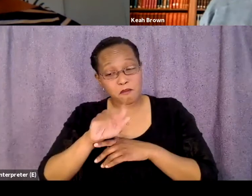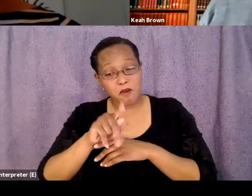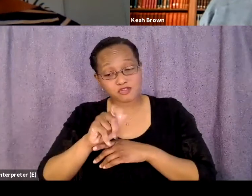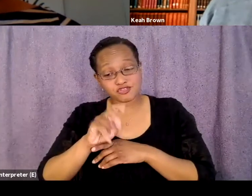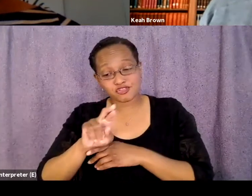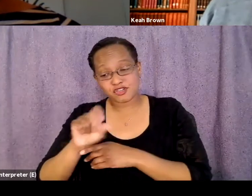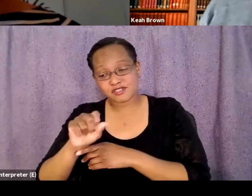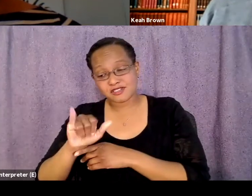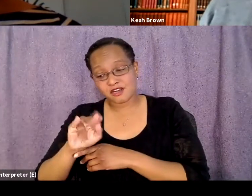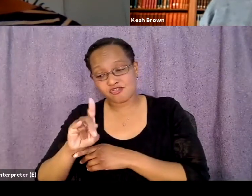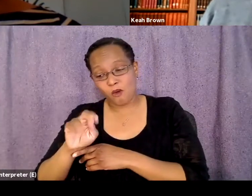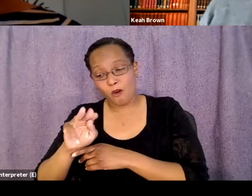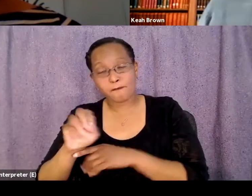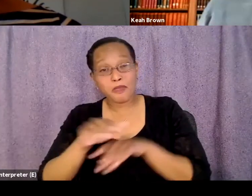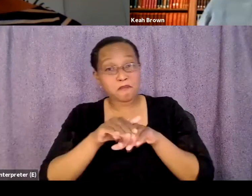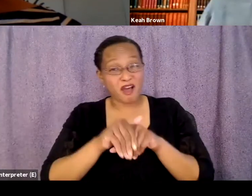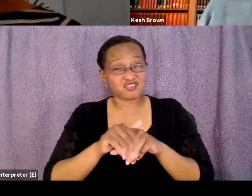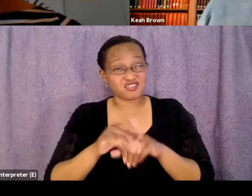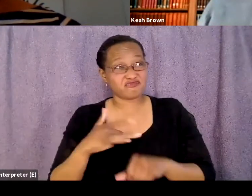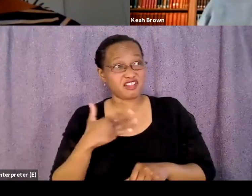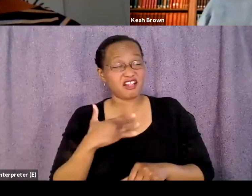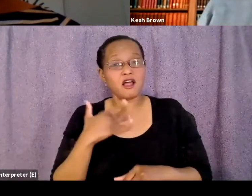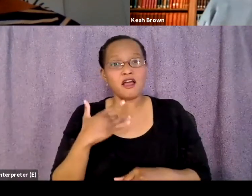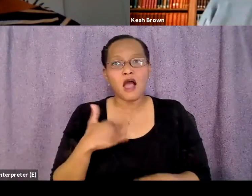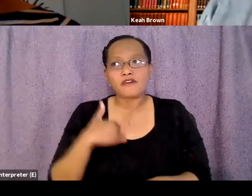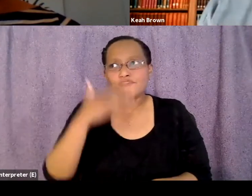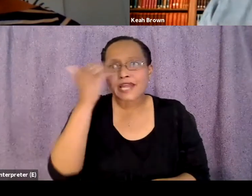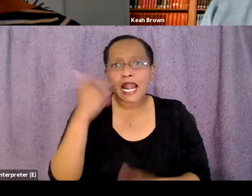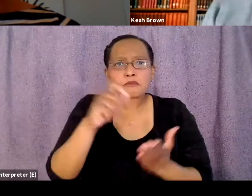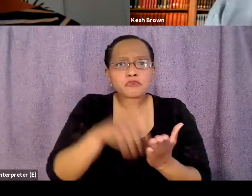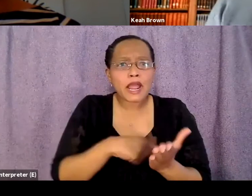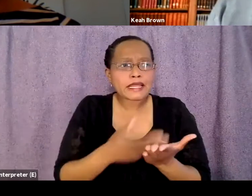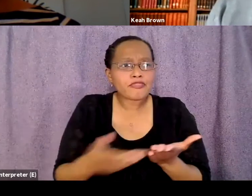Keah Brown: you're writing this thing because you're writing this thing creates one larger